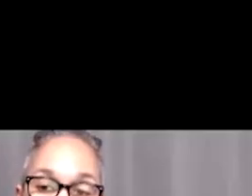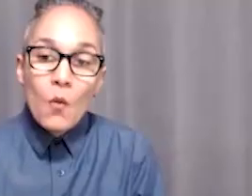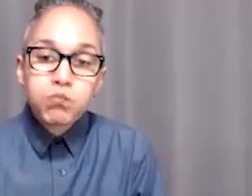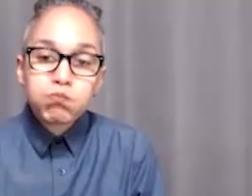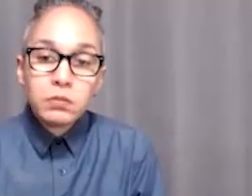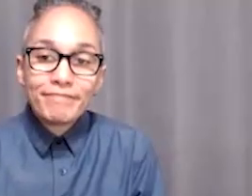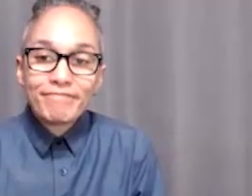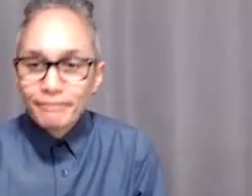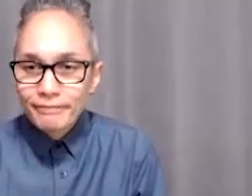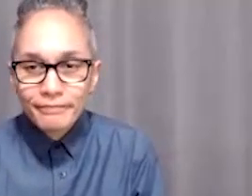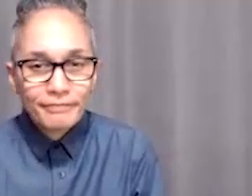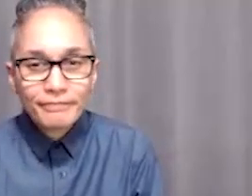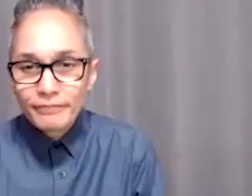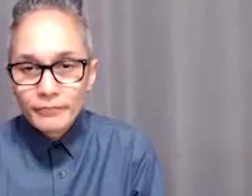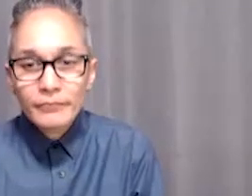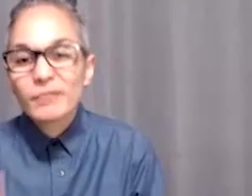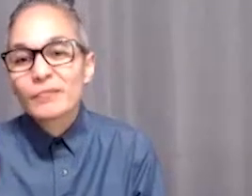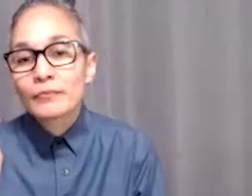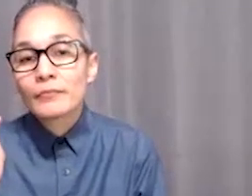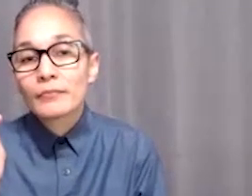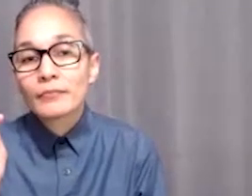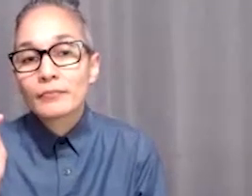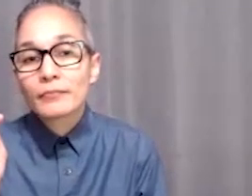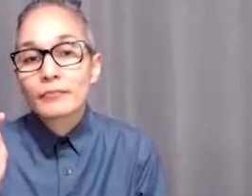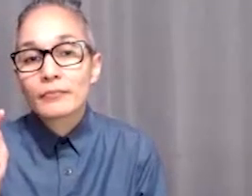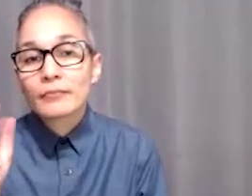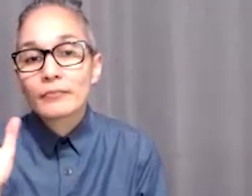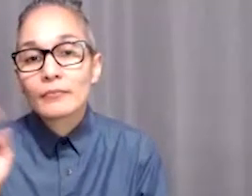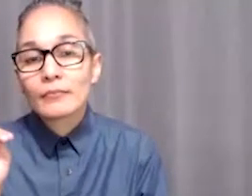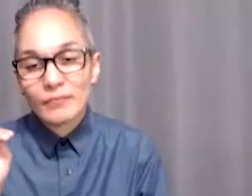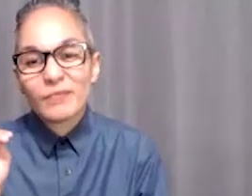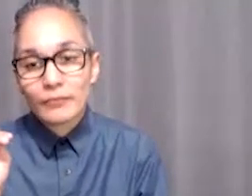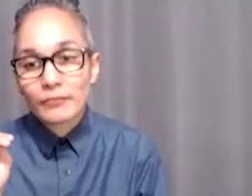And then, while we're talking about questions,